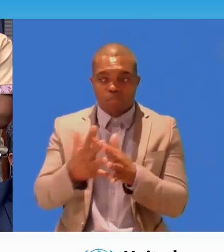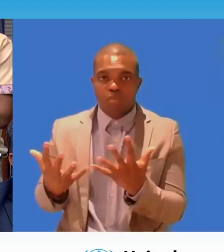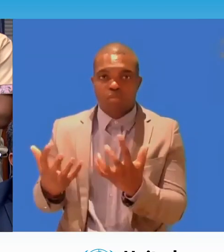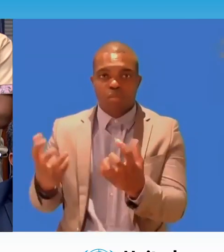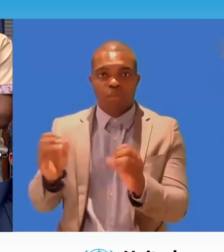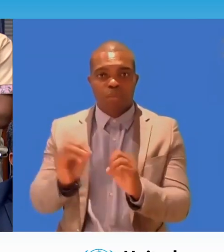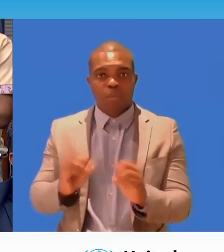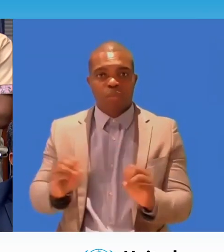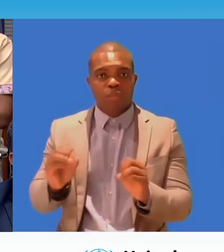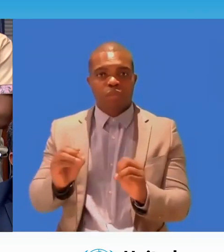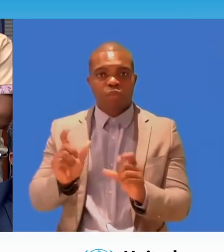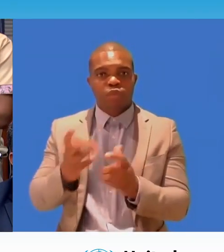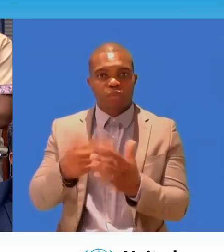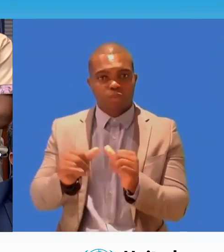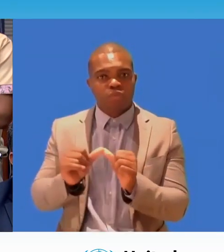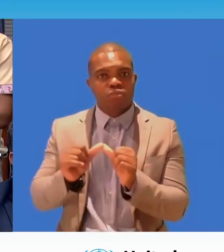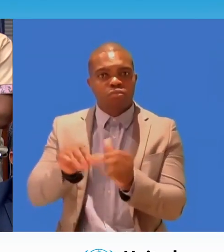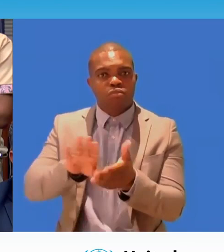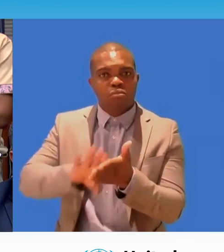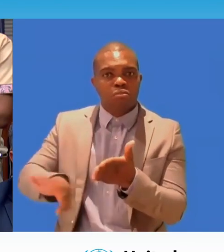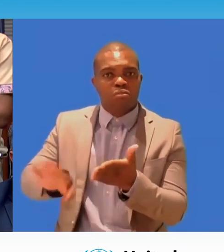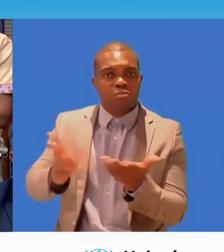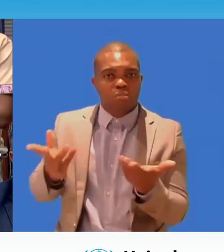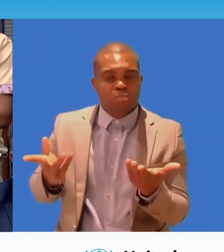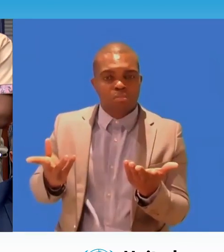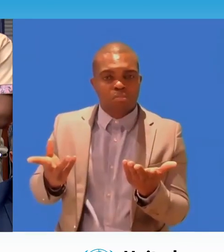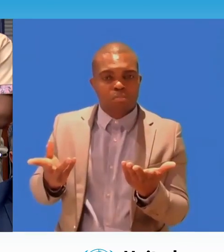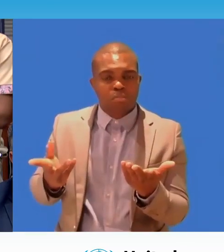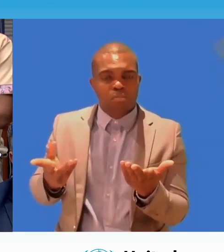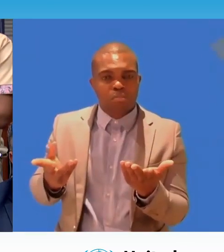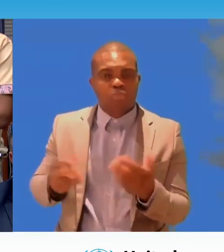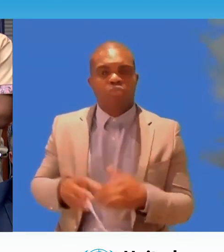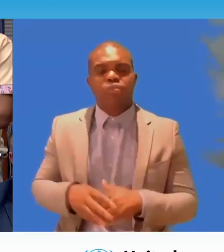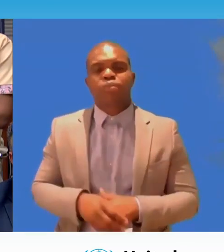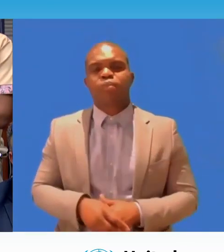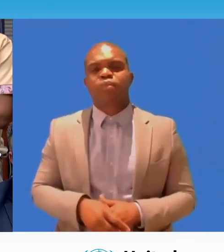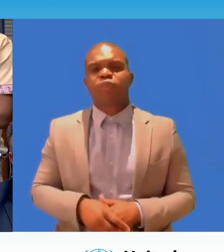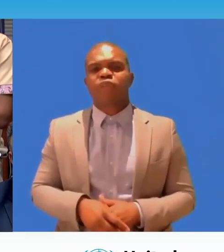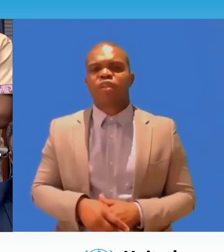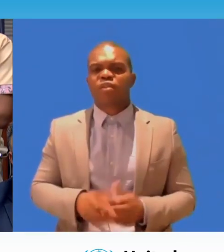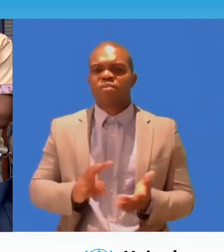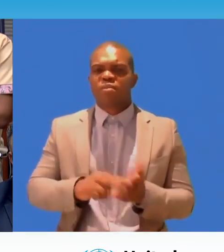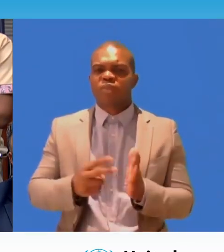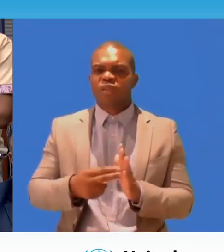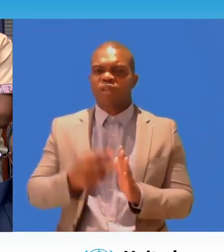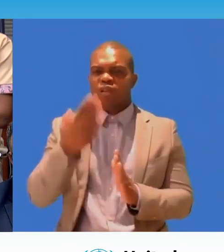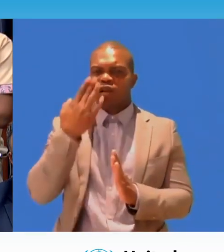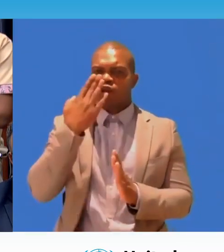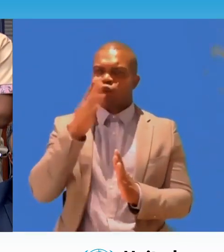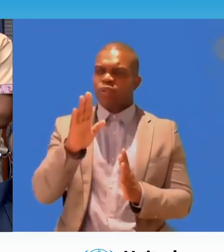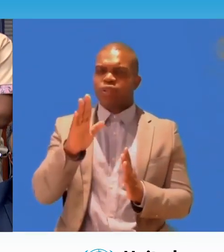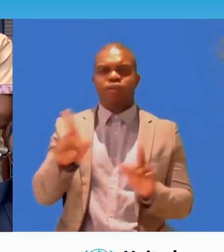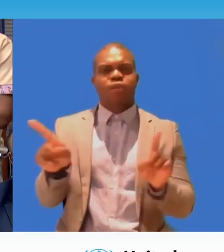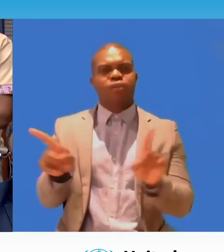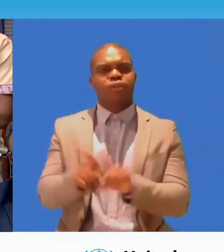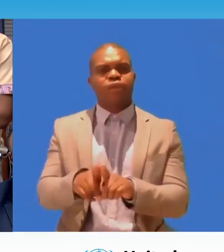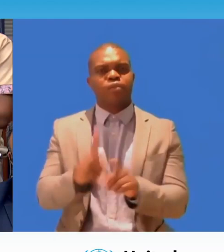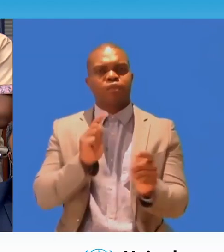the the the the attitudinal of the community it still there people are being encouraged to